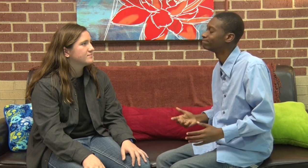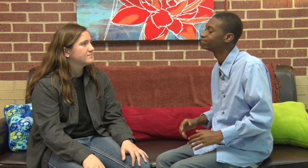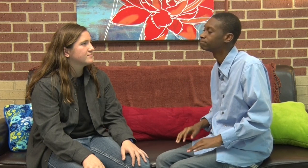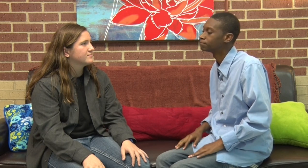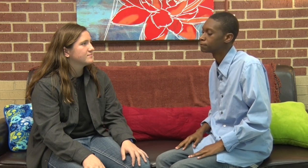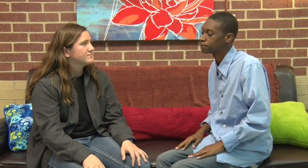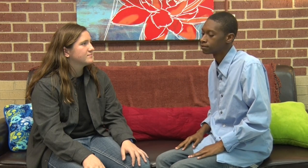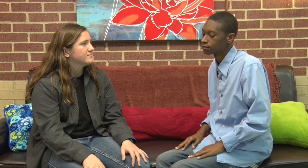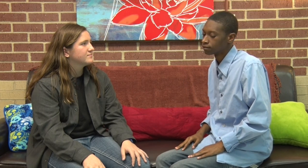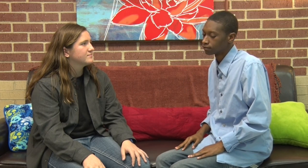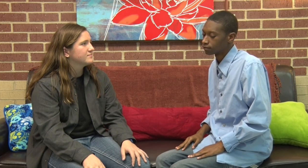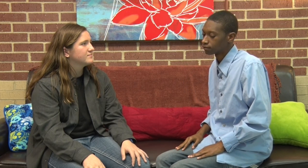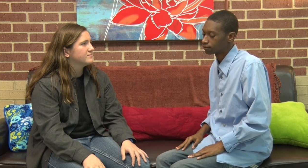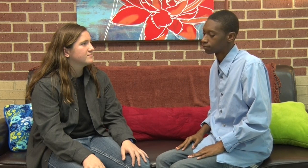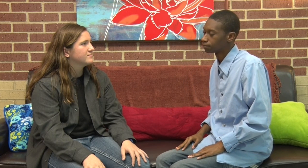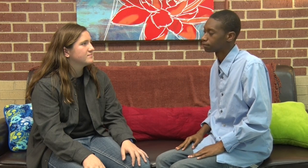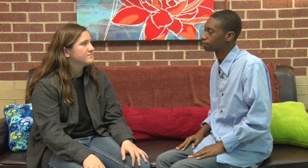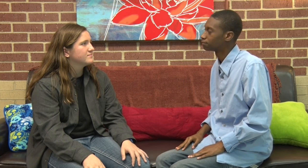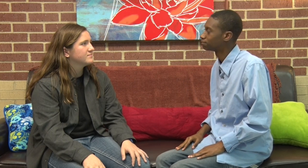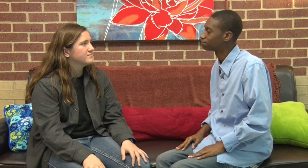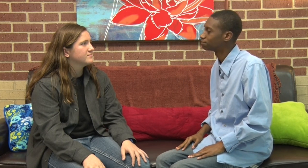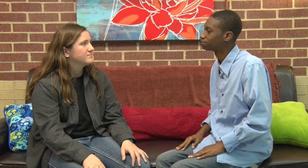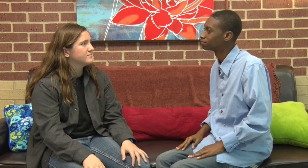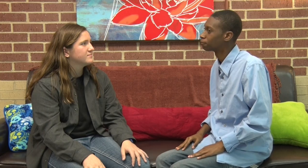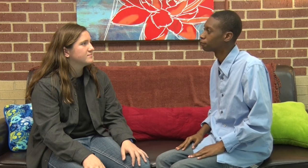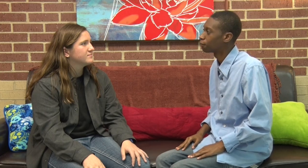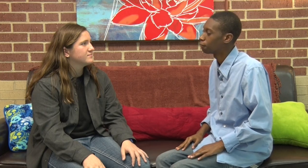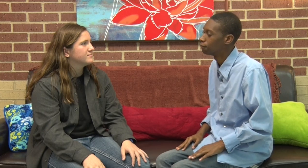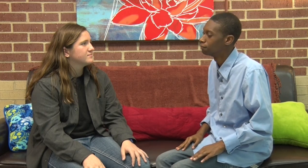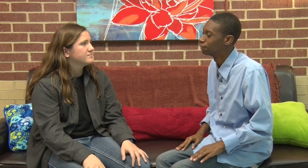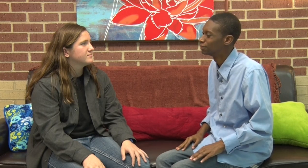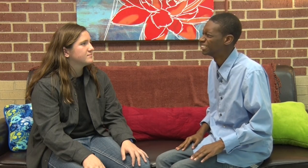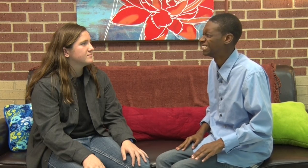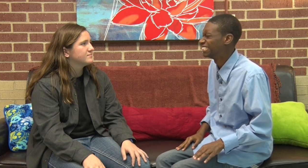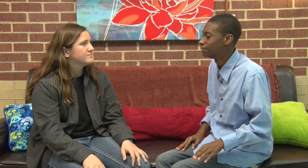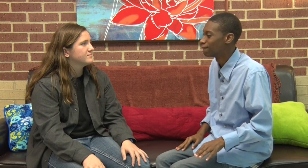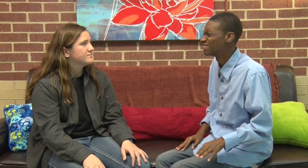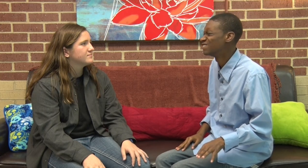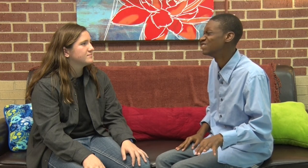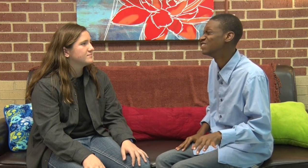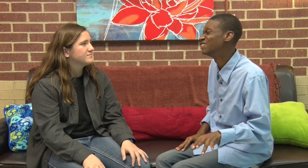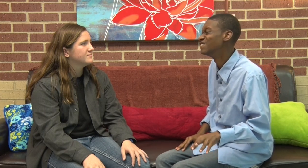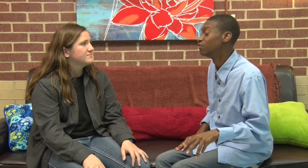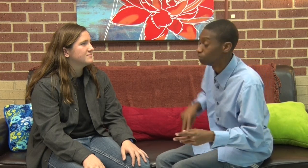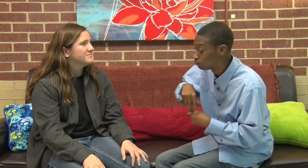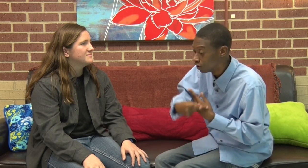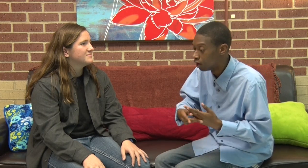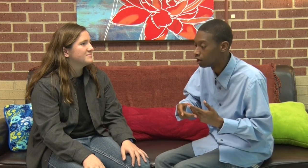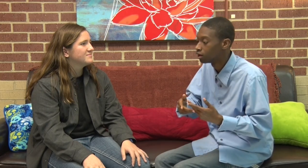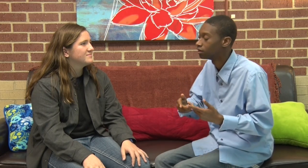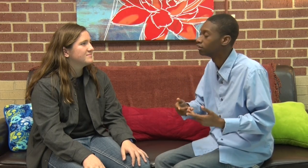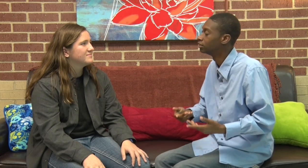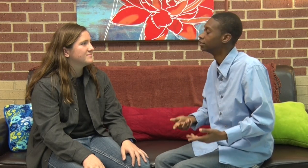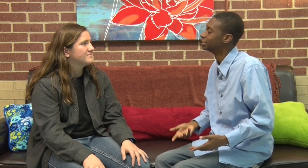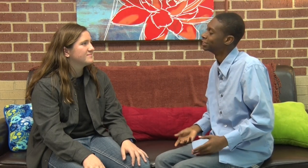Andrew, looking over, He slowly reaches for the paper, but then he falls.